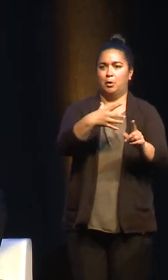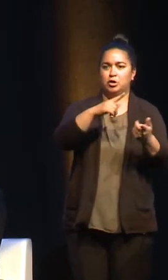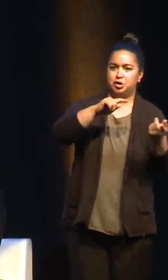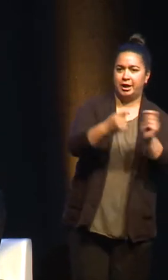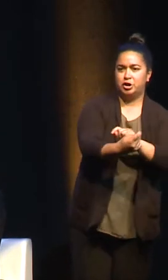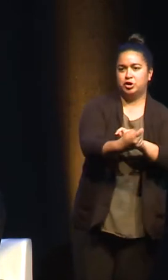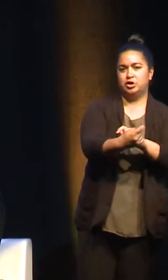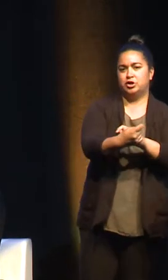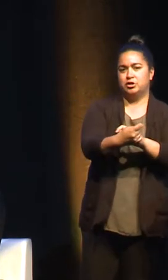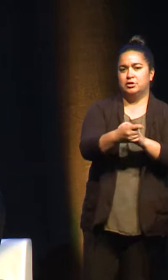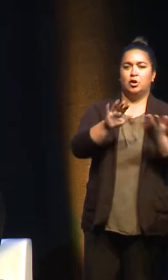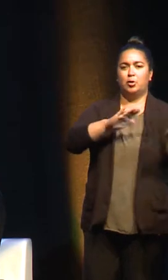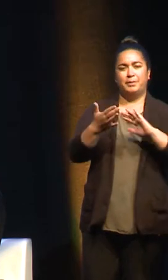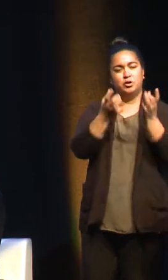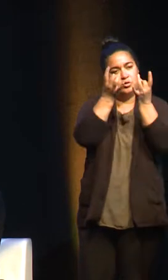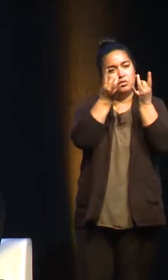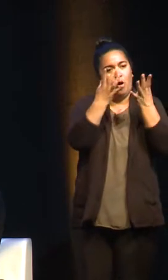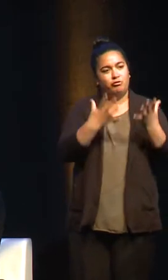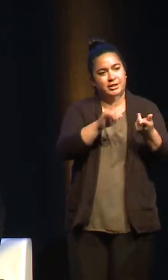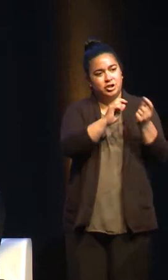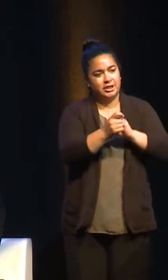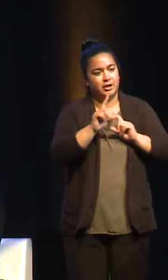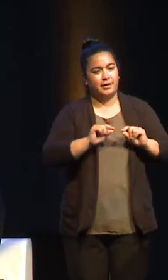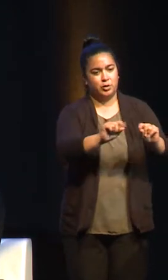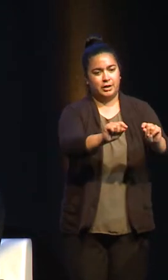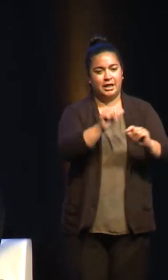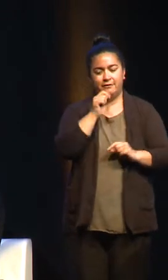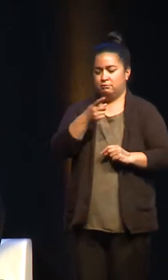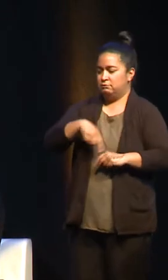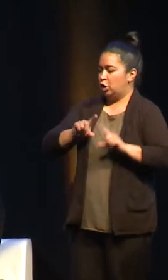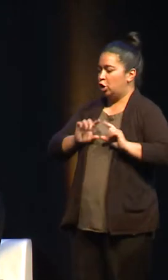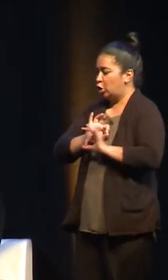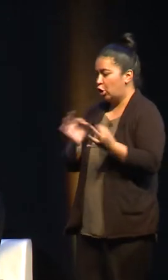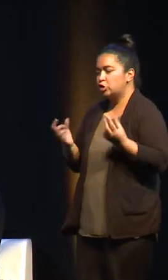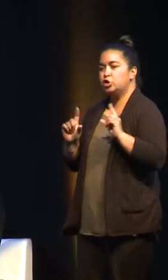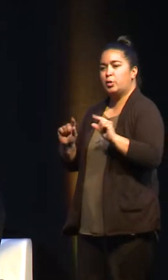would already have to do. If we're not doing what we need to do and give up our fossil